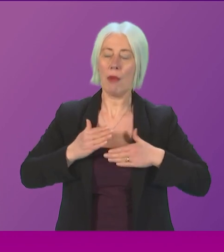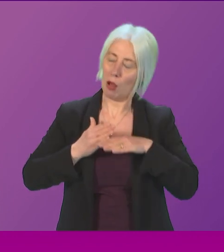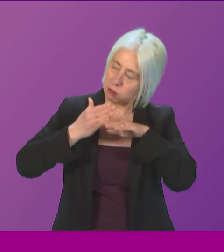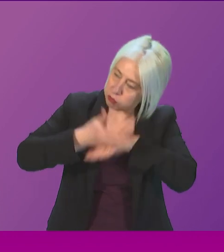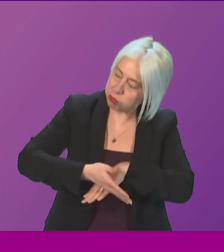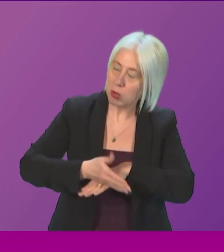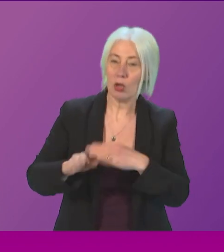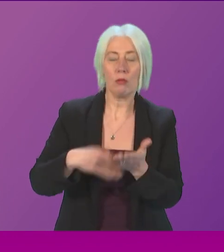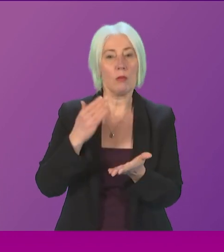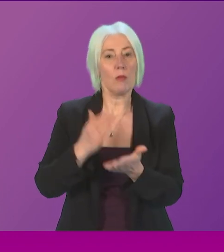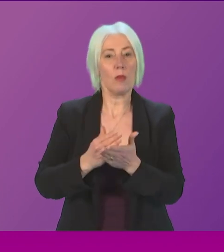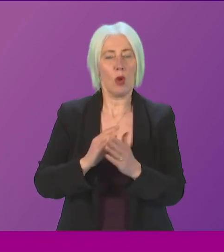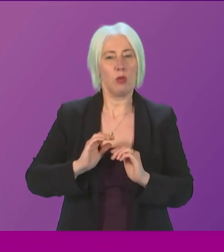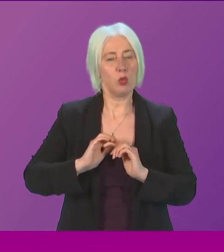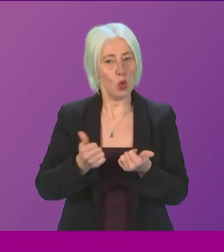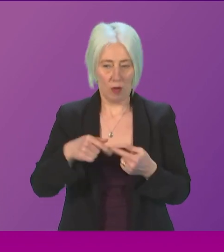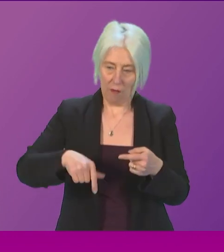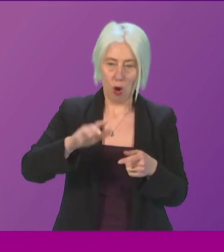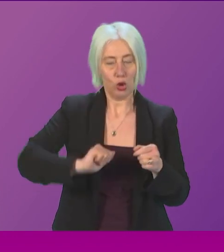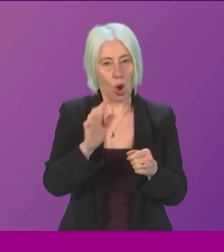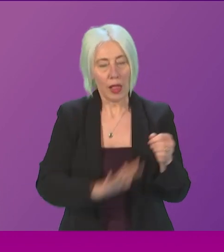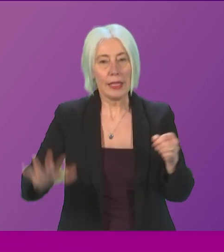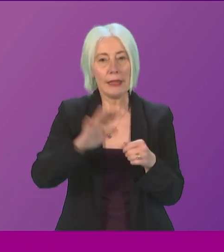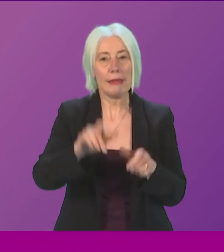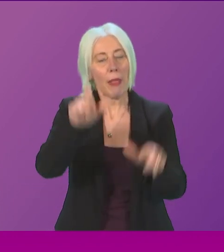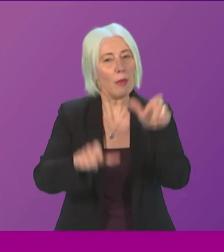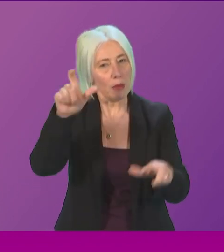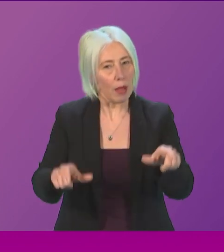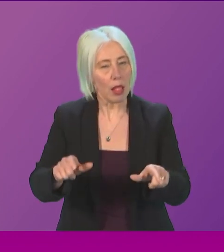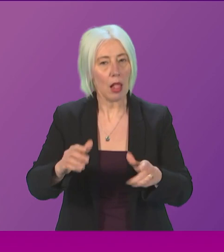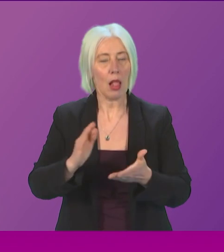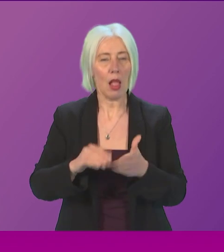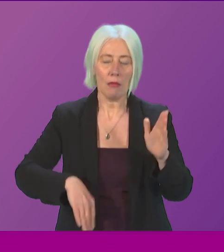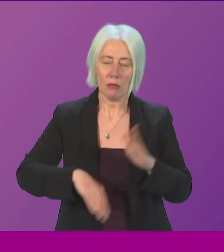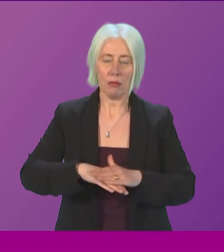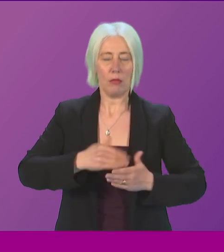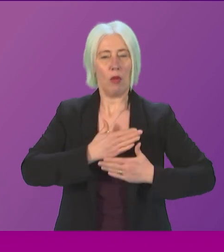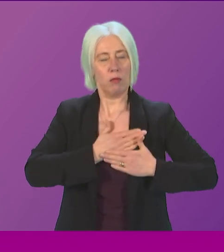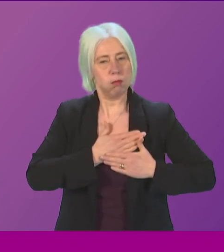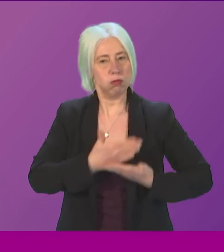the welfare of our country and its people, and with wholehearted trust in your goodwill